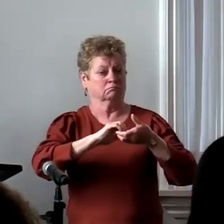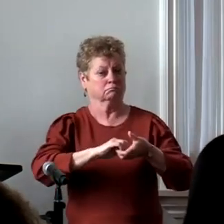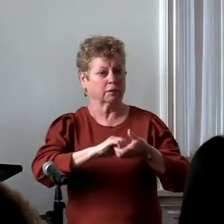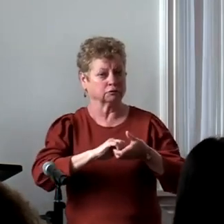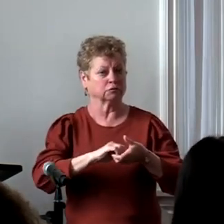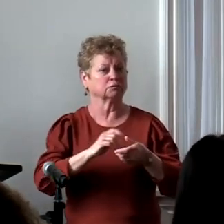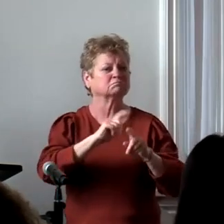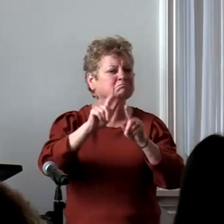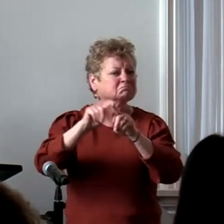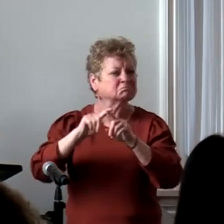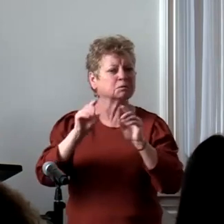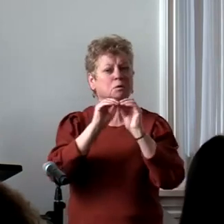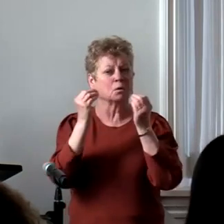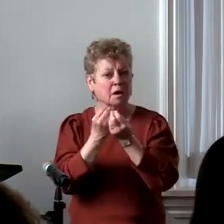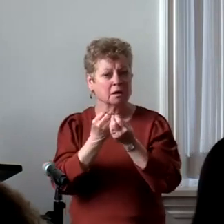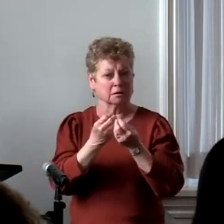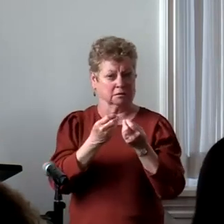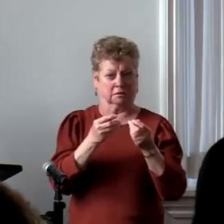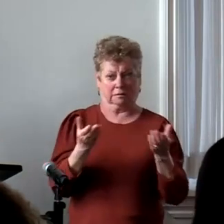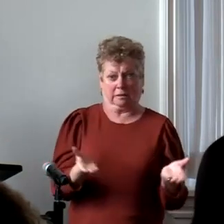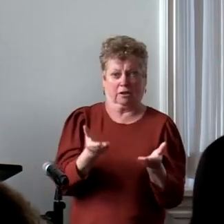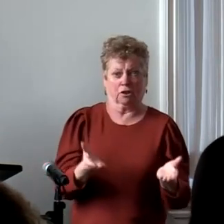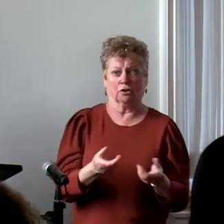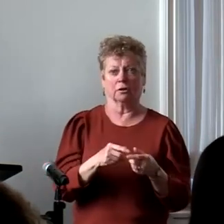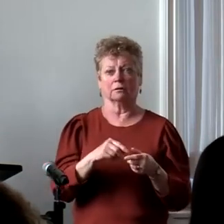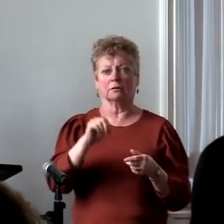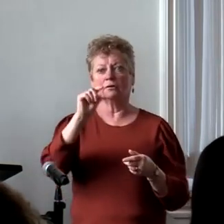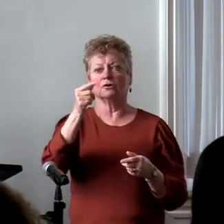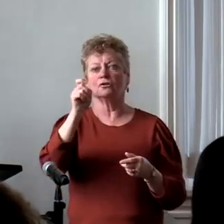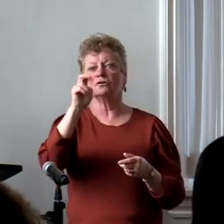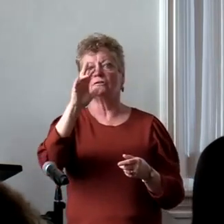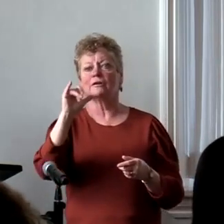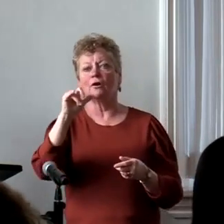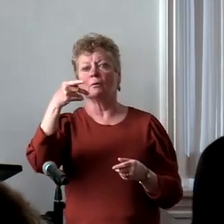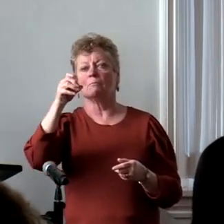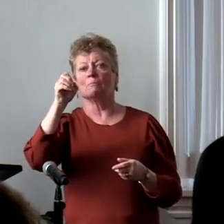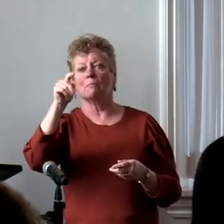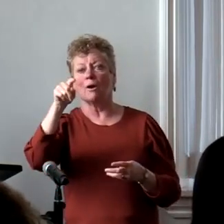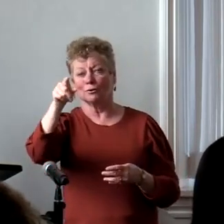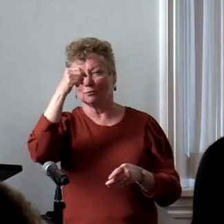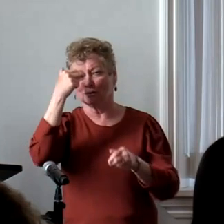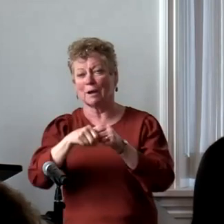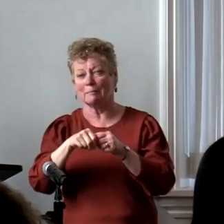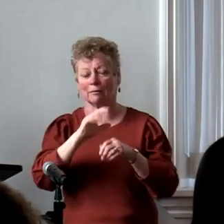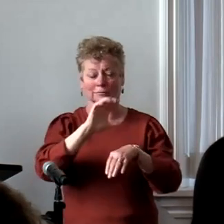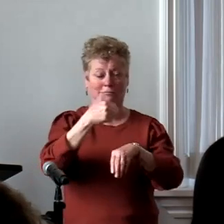some of the organizations that are represented here today, Gerry Post will remember after the Accessibility Act was brought into place,